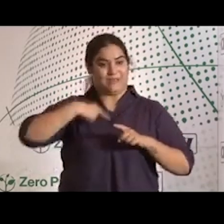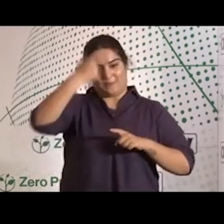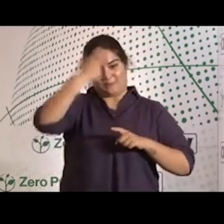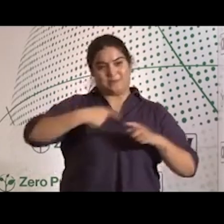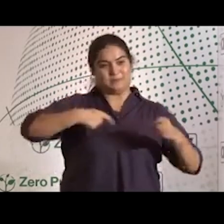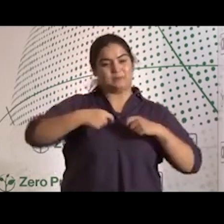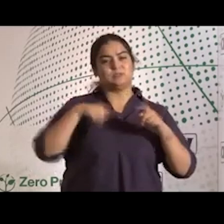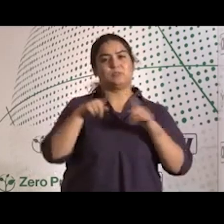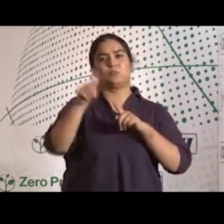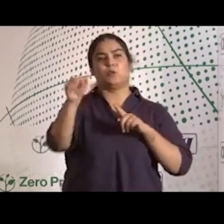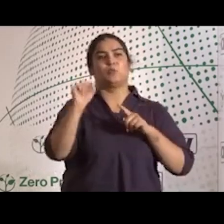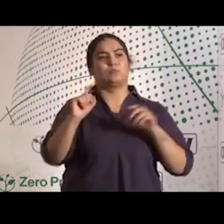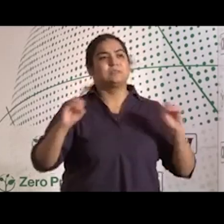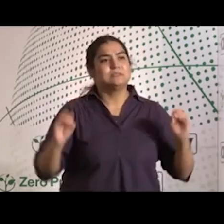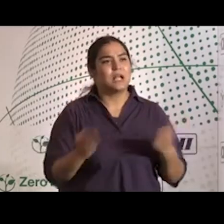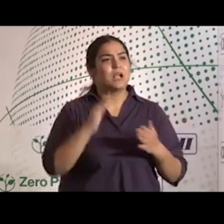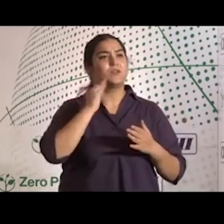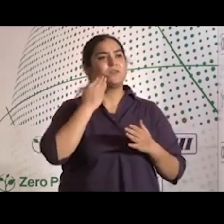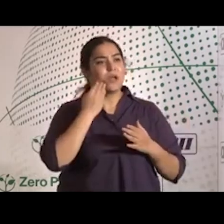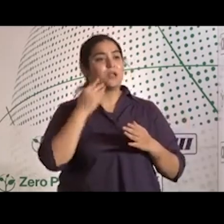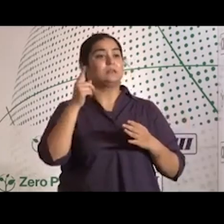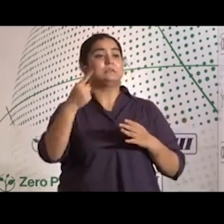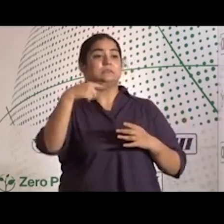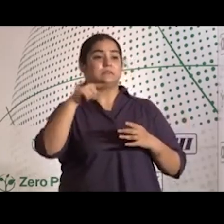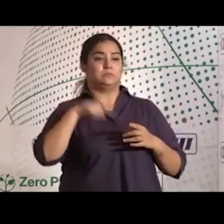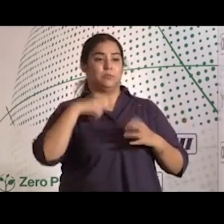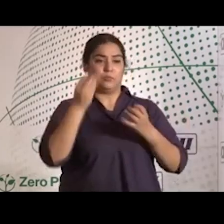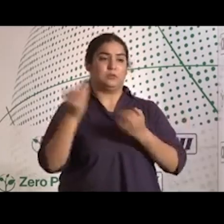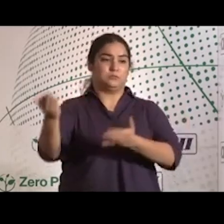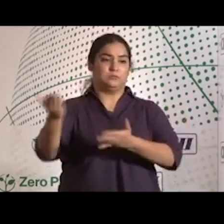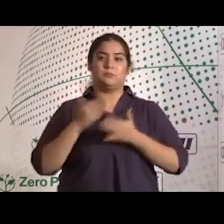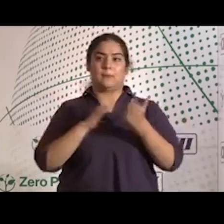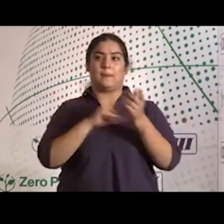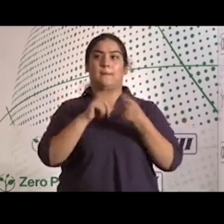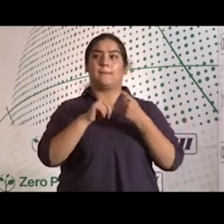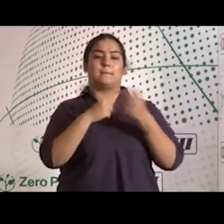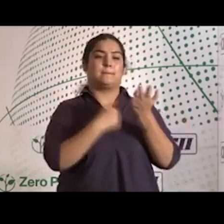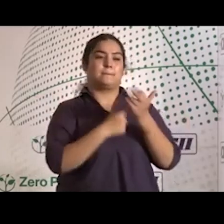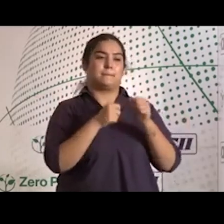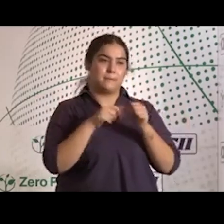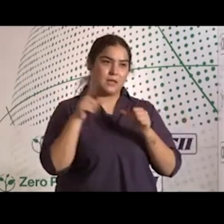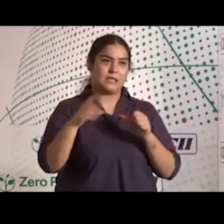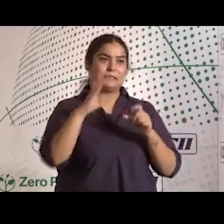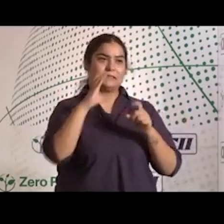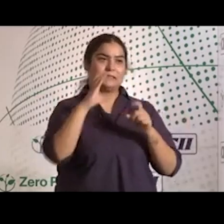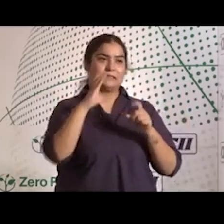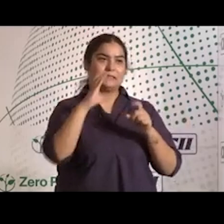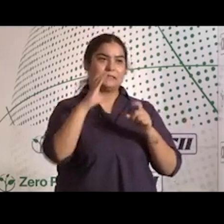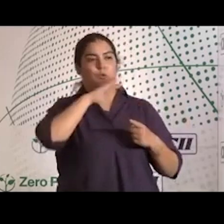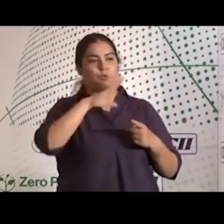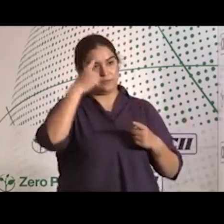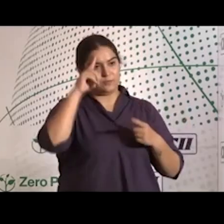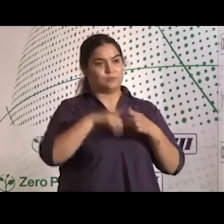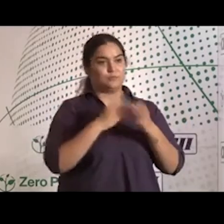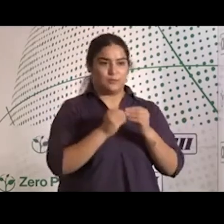More about the initiative, I would like to invite Ms.. Meter Shenoy CEO Jobs. I would